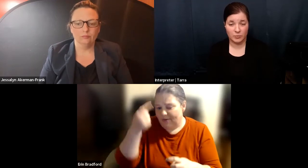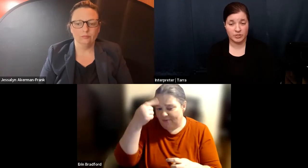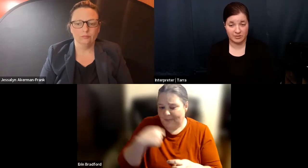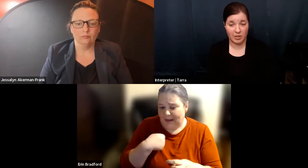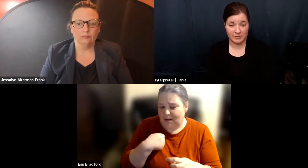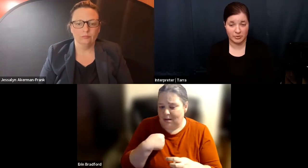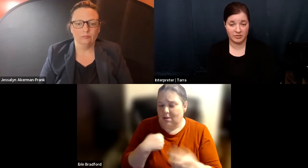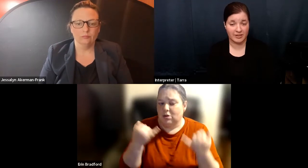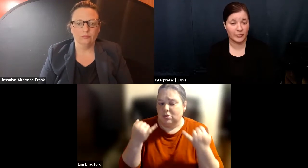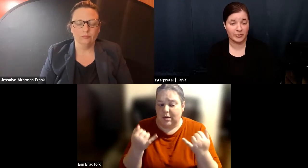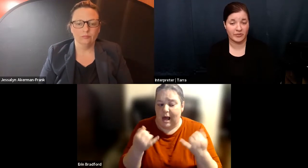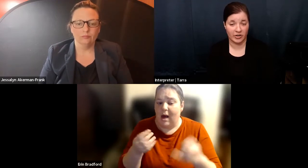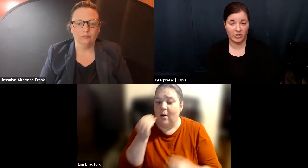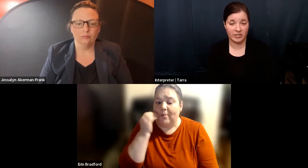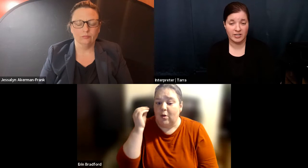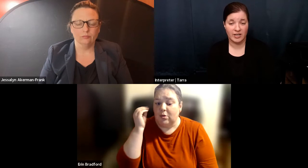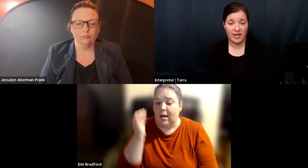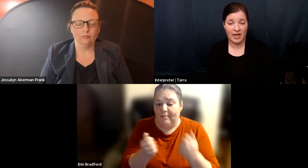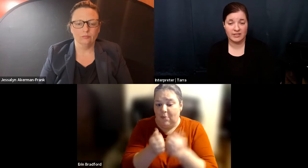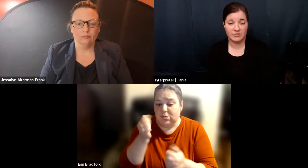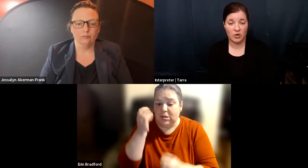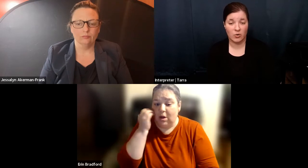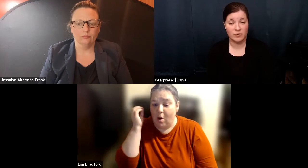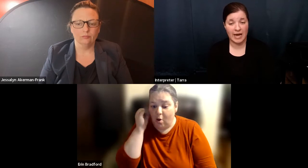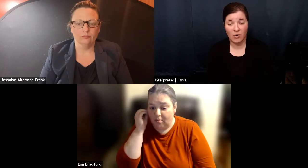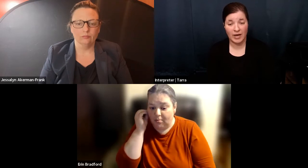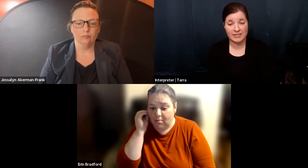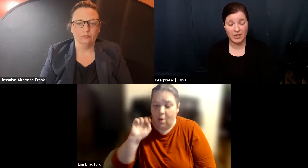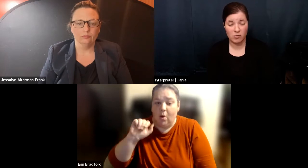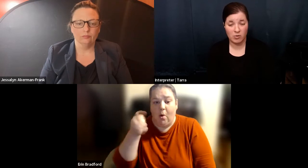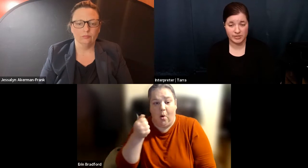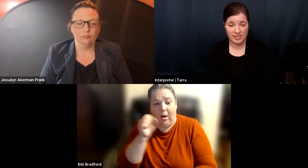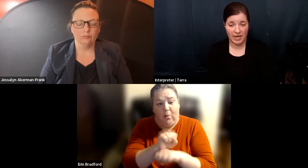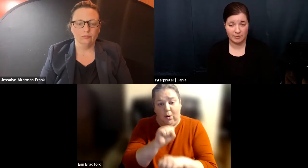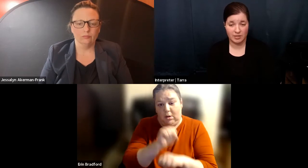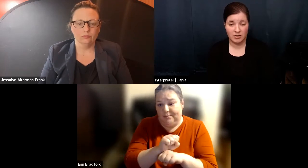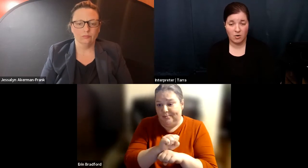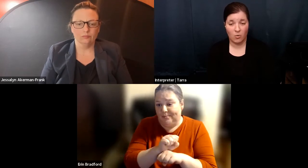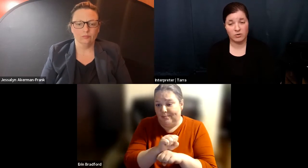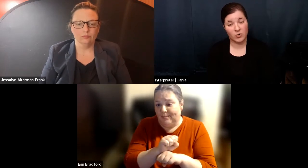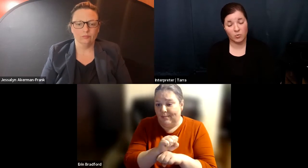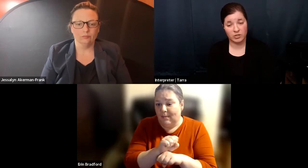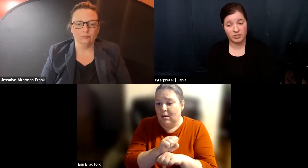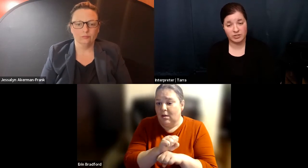Eight lanes of traffic.